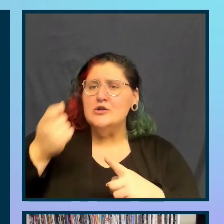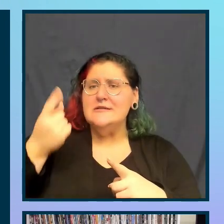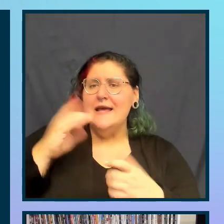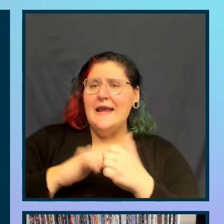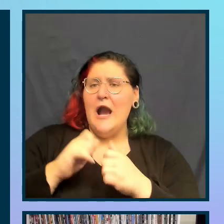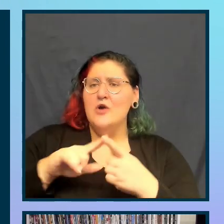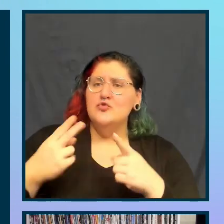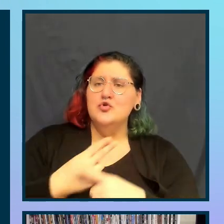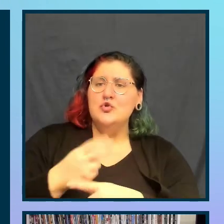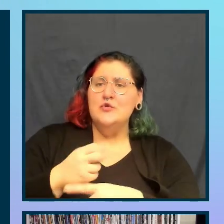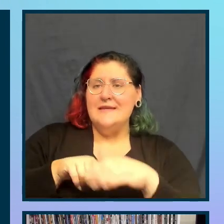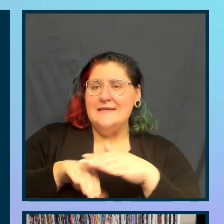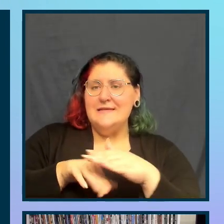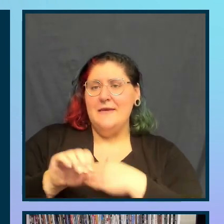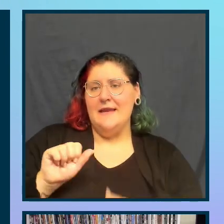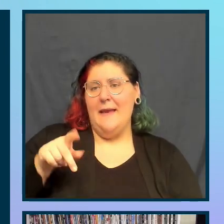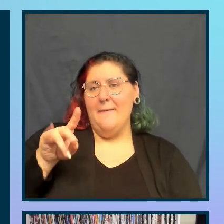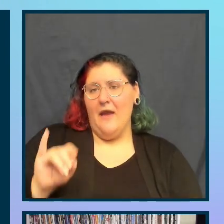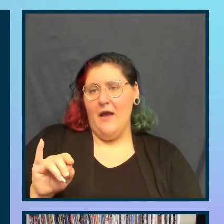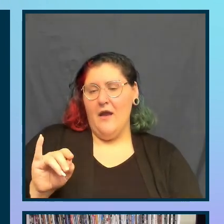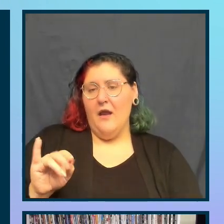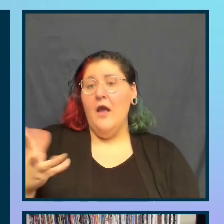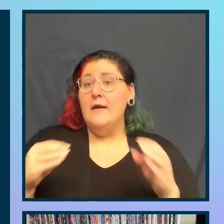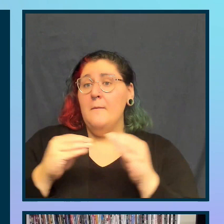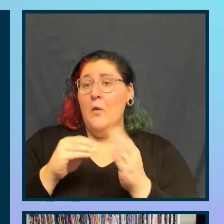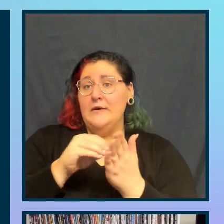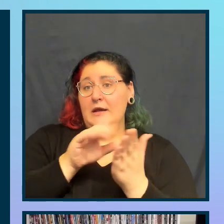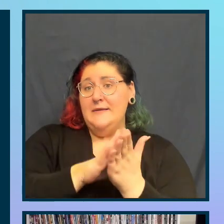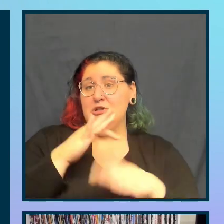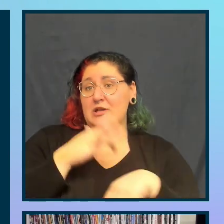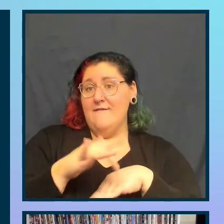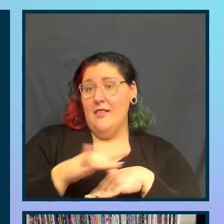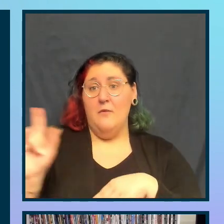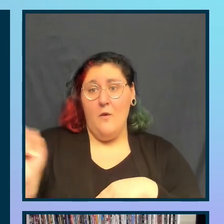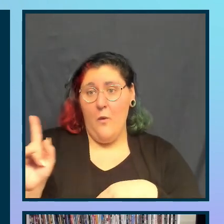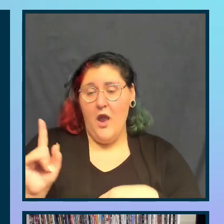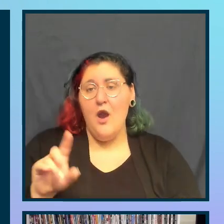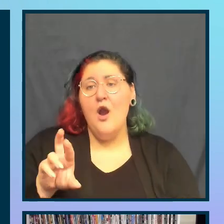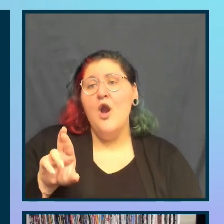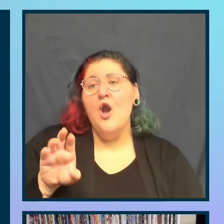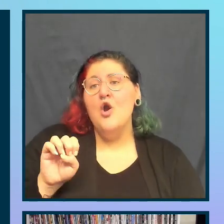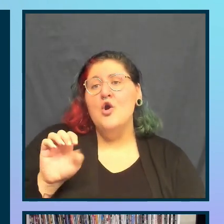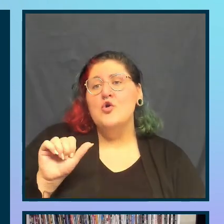An API documentation is available at reactnative.dev/docs/accessibility.